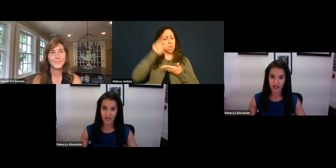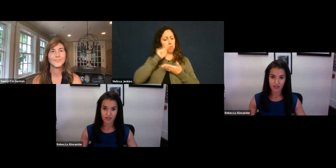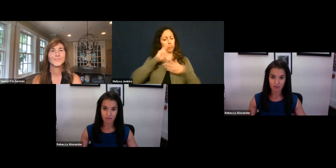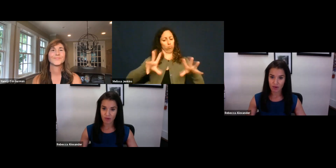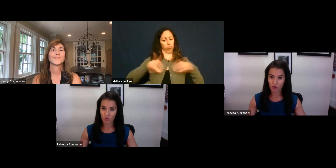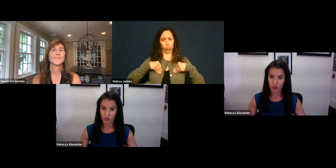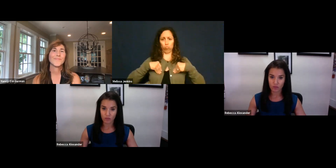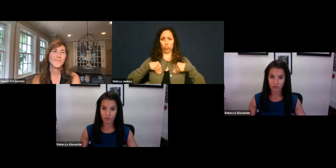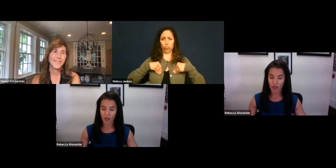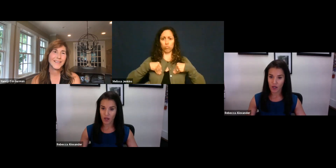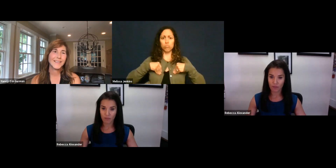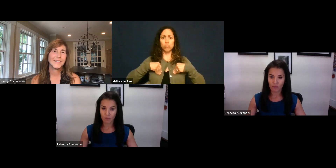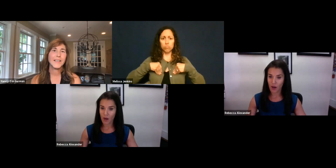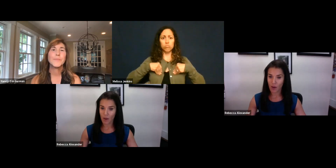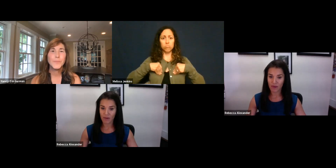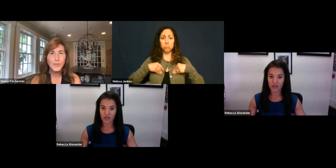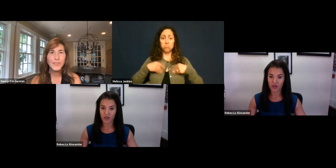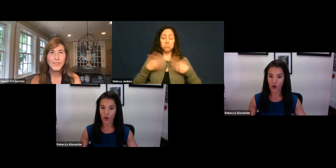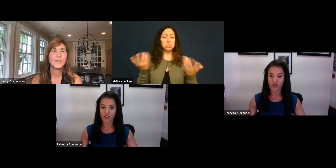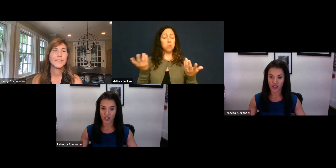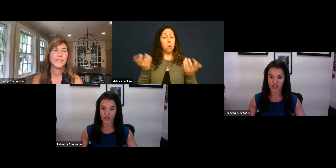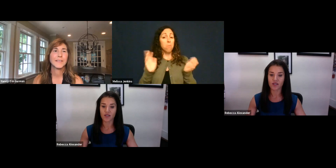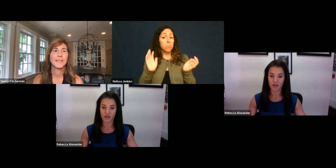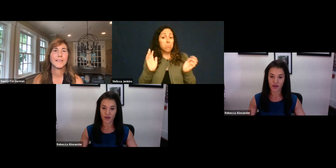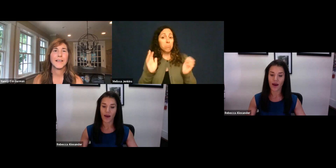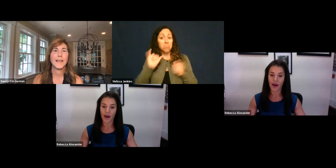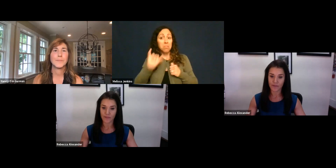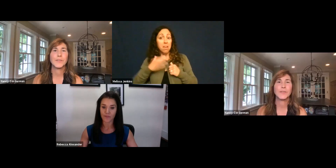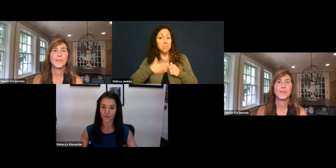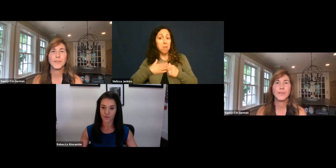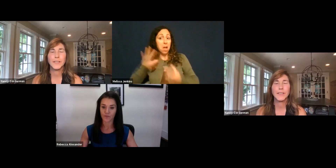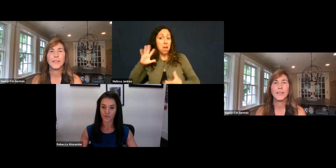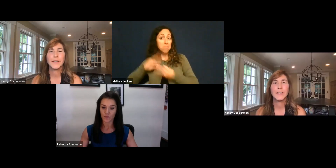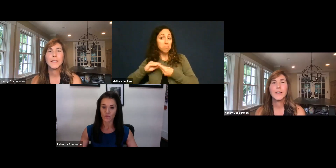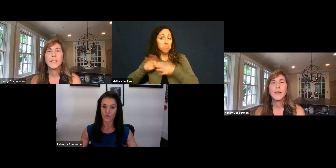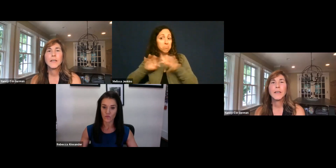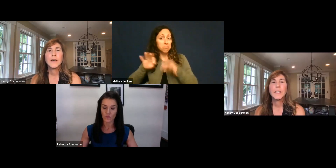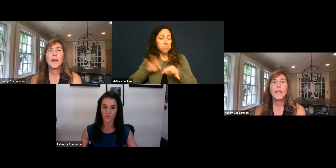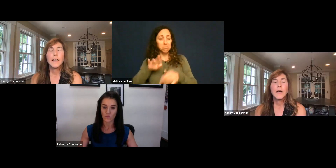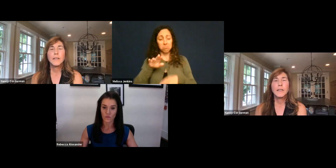Nancy, maybe we'll pop into the questions. Yeah. Absolutely.